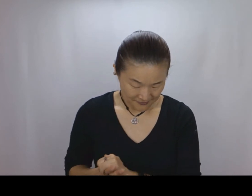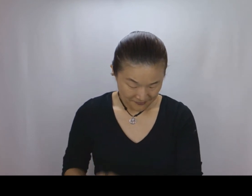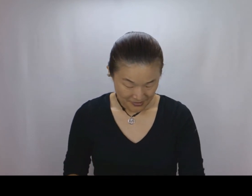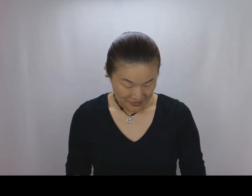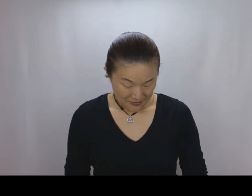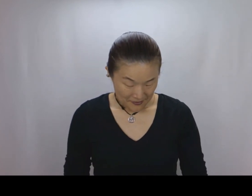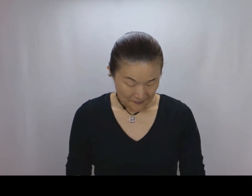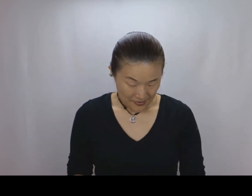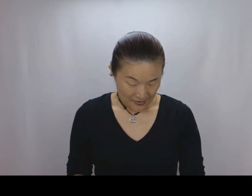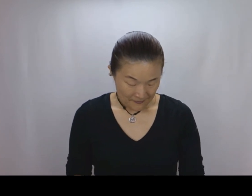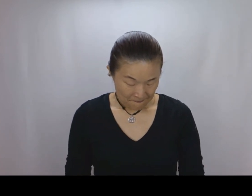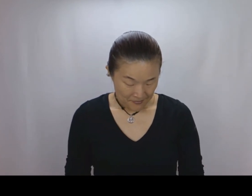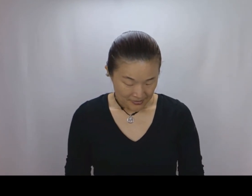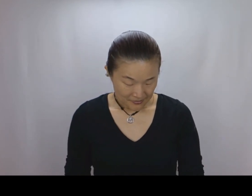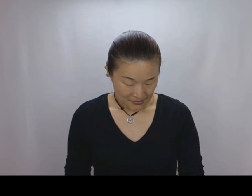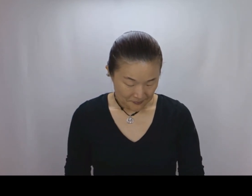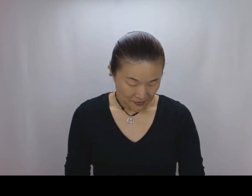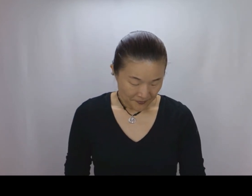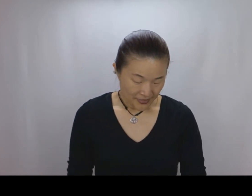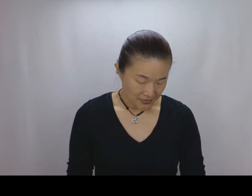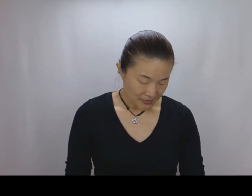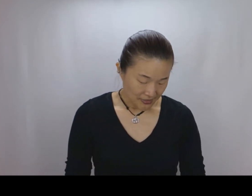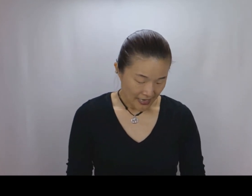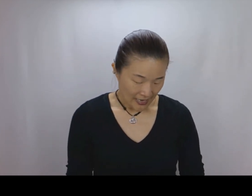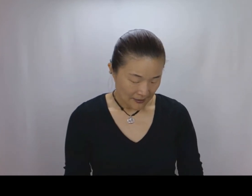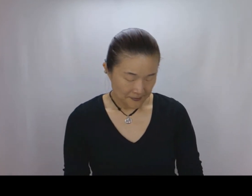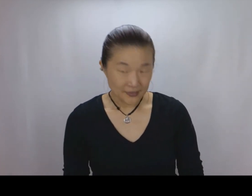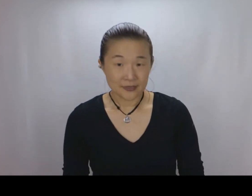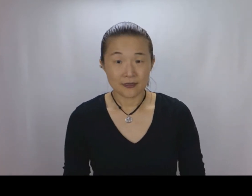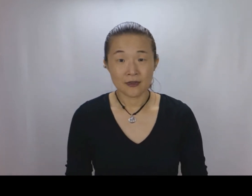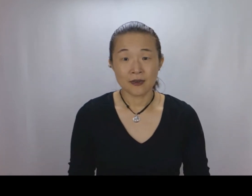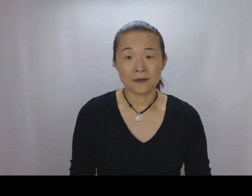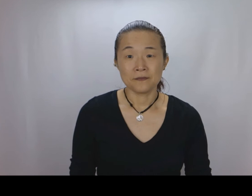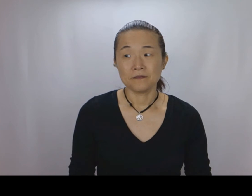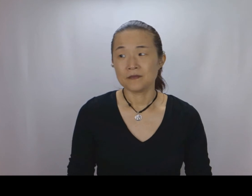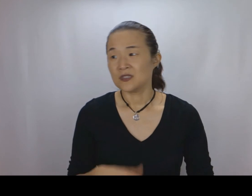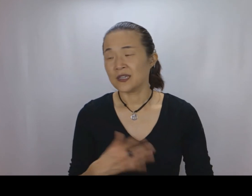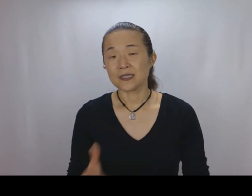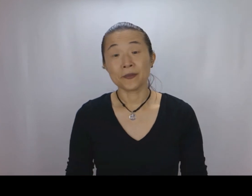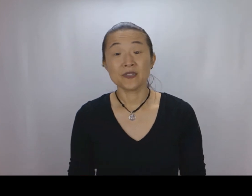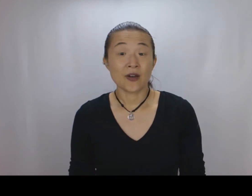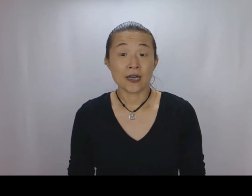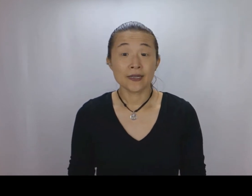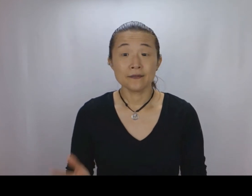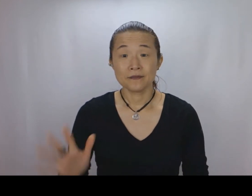So different opinions that you can have is you think something's fine.